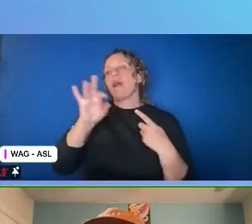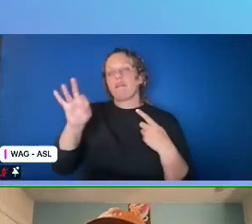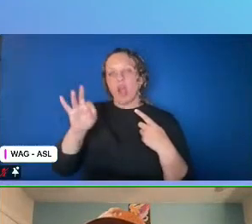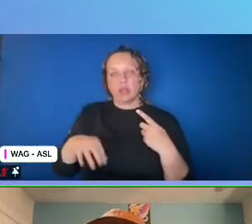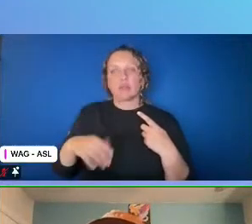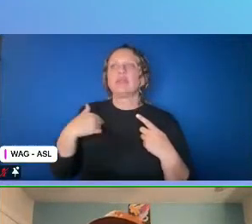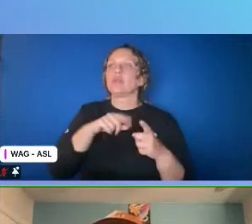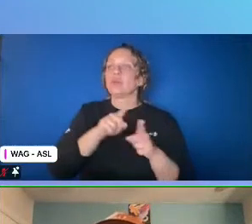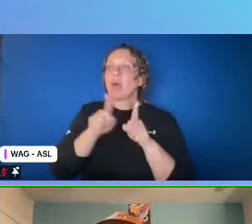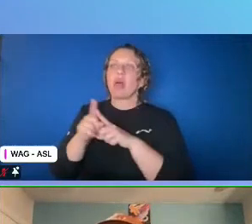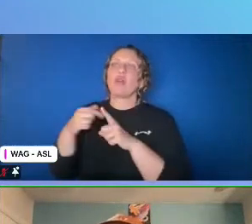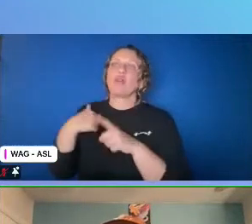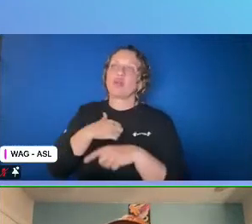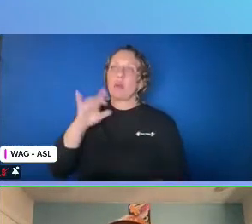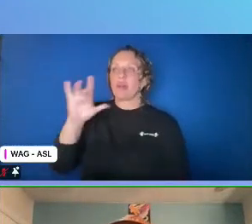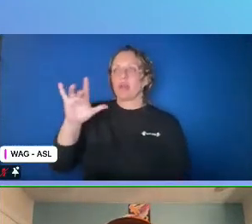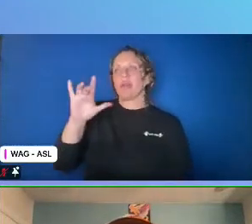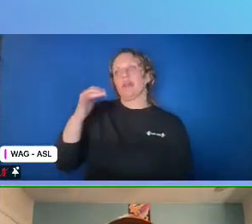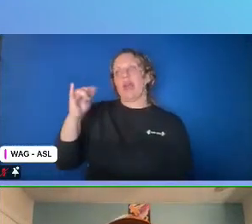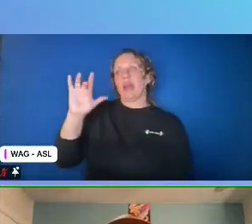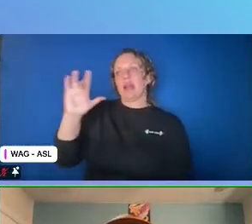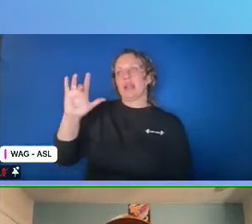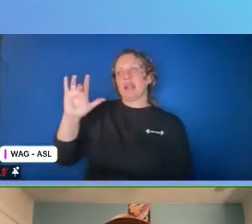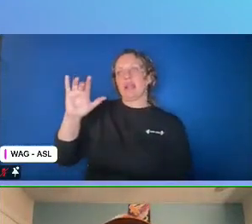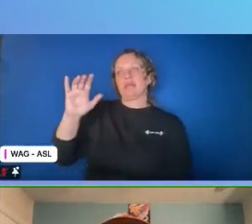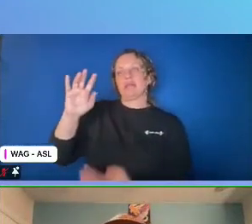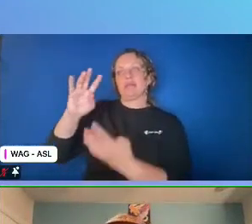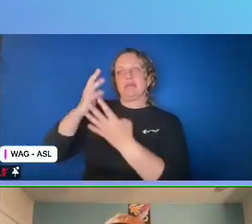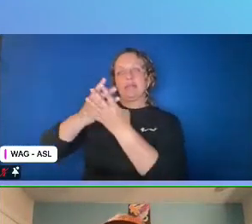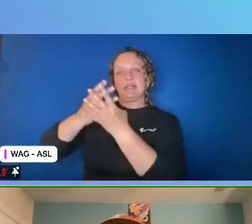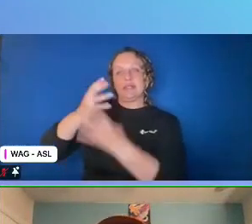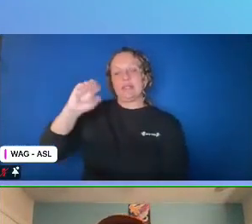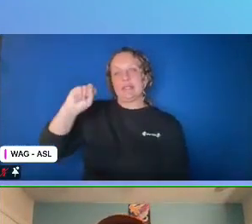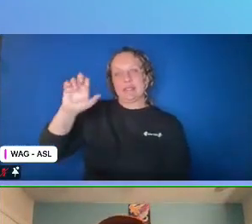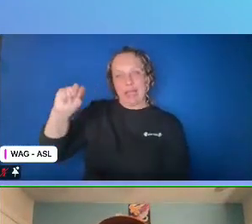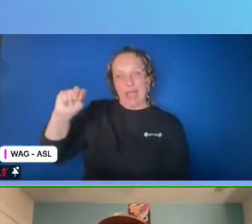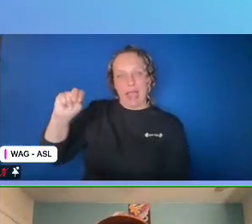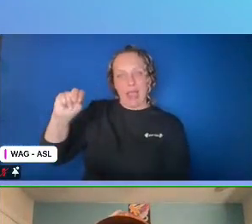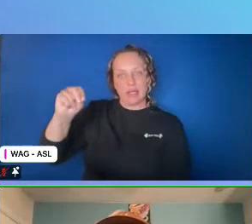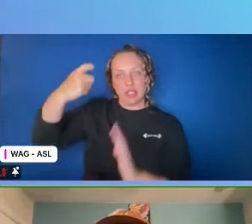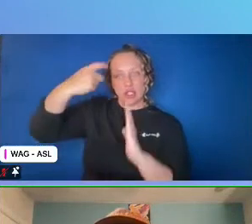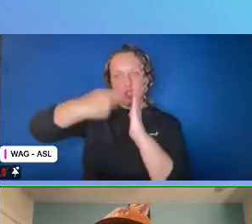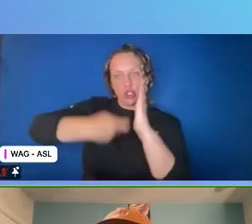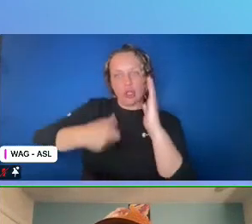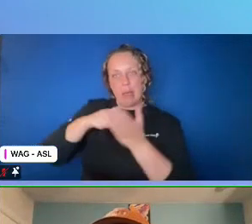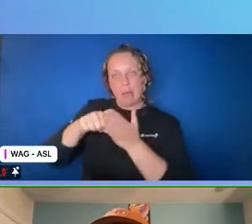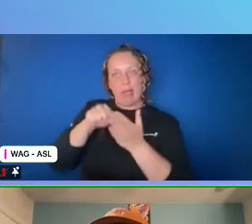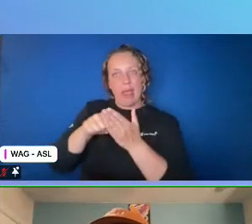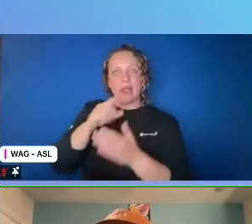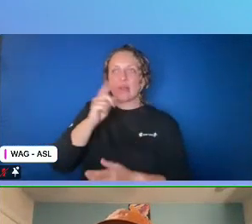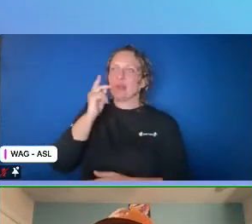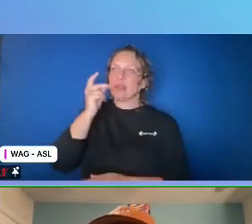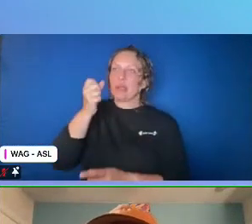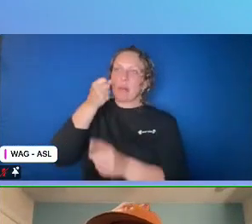So I'm gonna click scan all of my page, and within a matter of milliseconds we have six issues found.